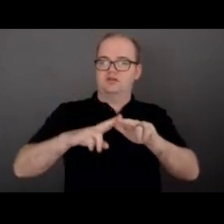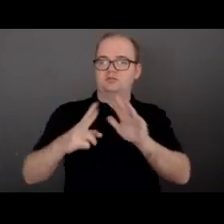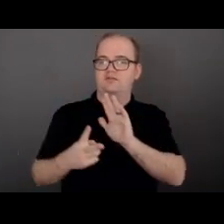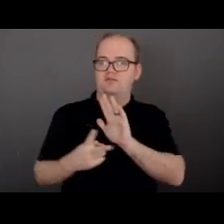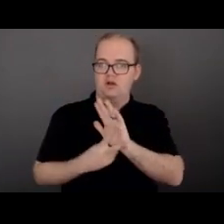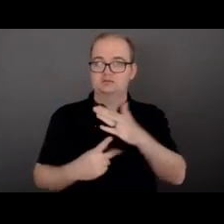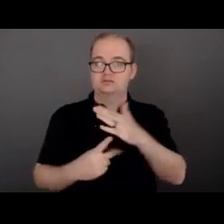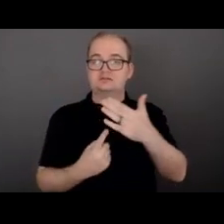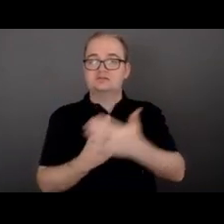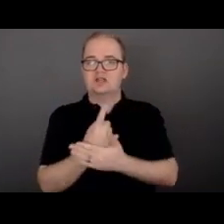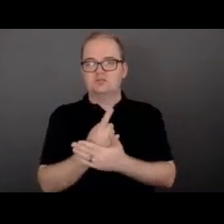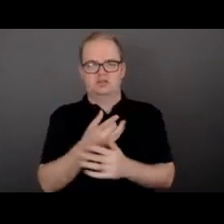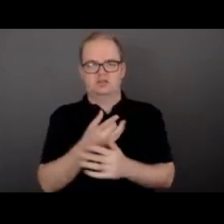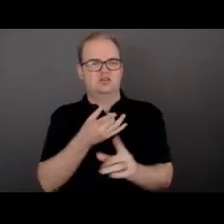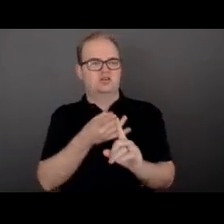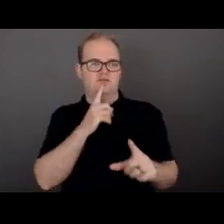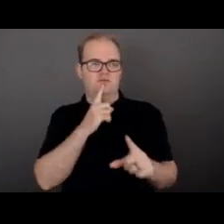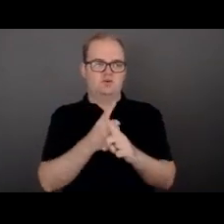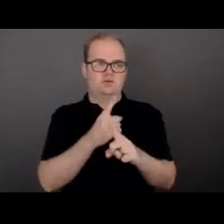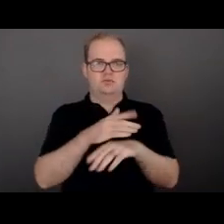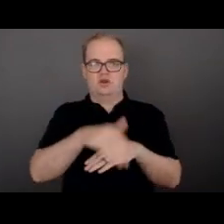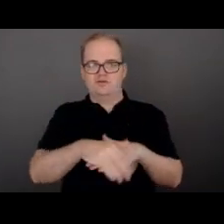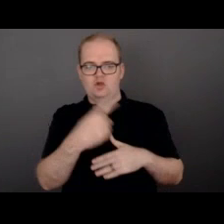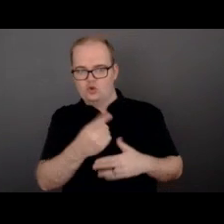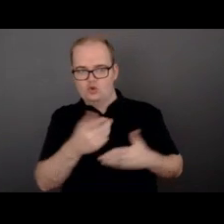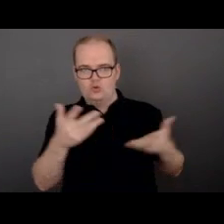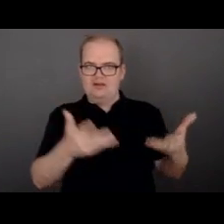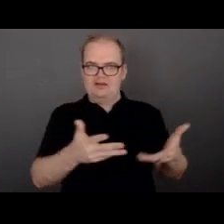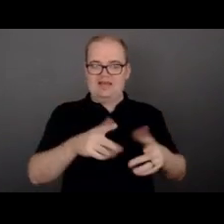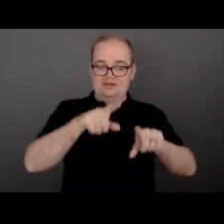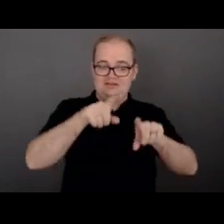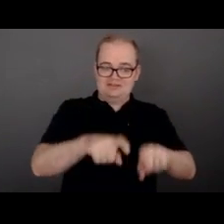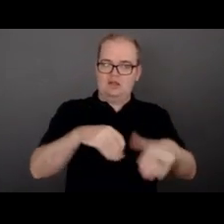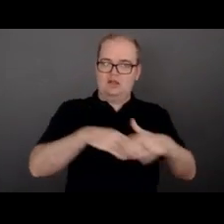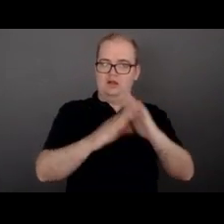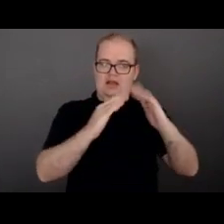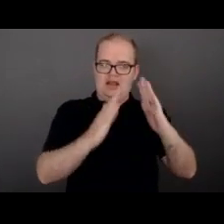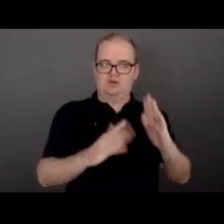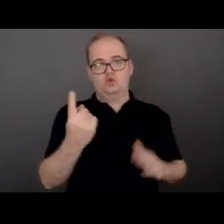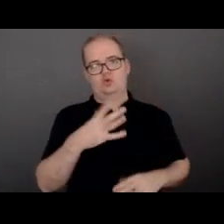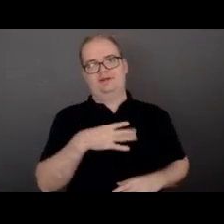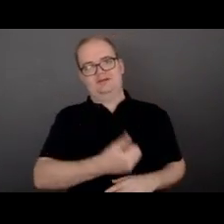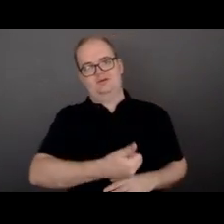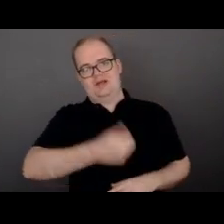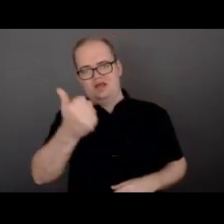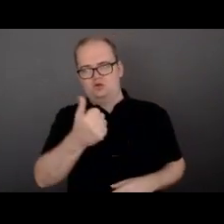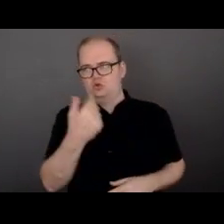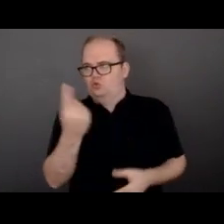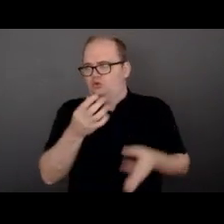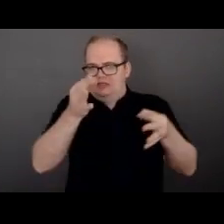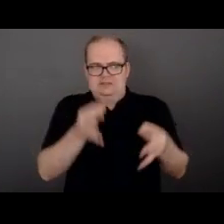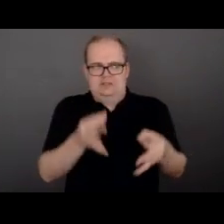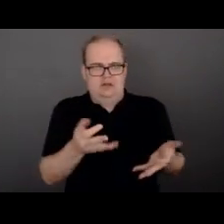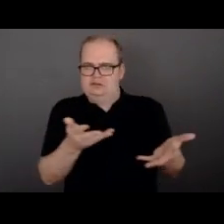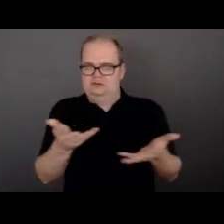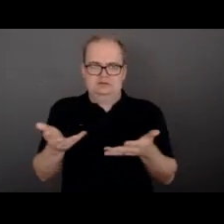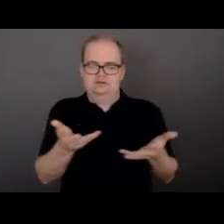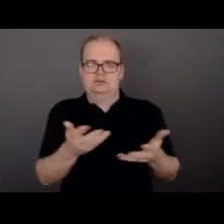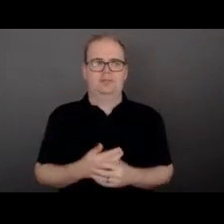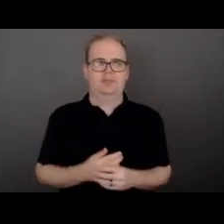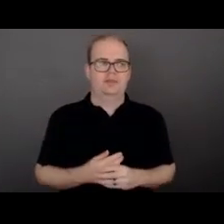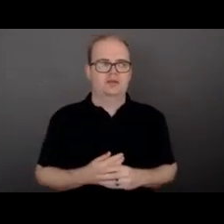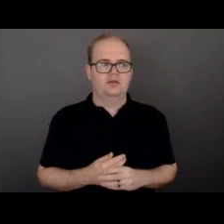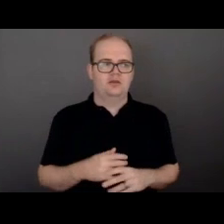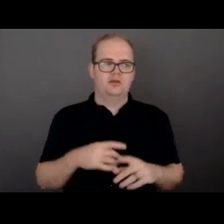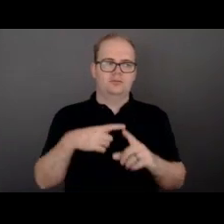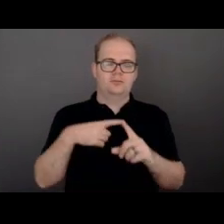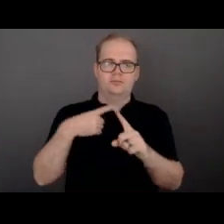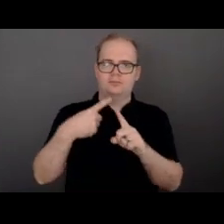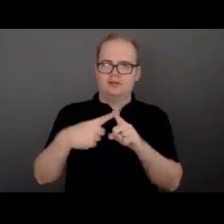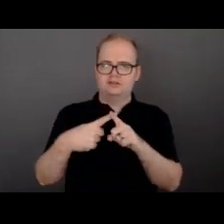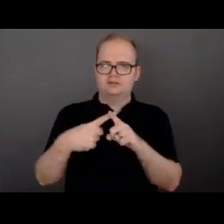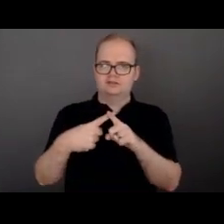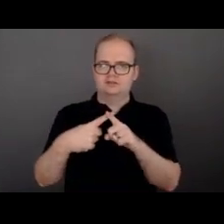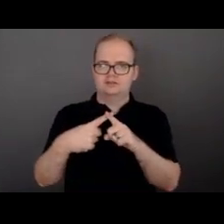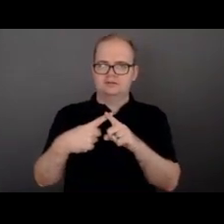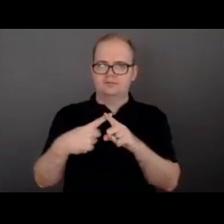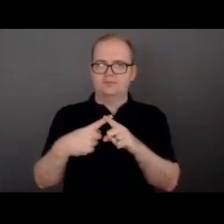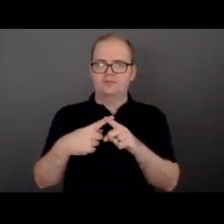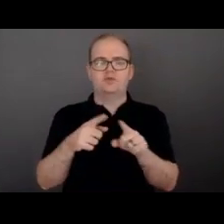who gets to stay, who needs to leave, who decides that, and also someone is just asking